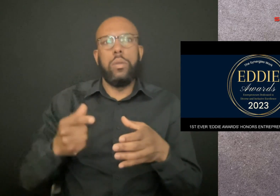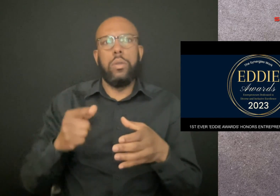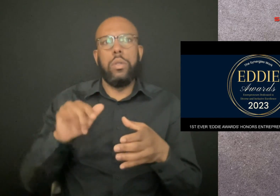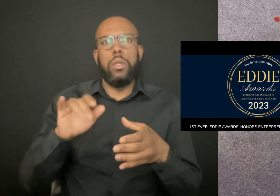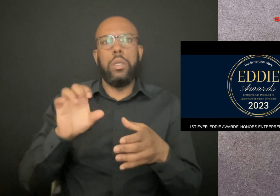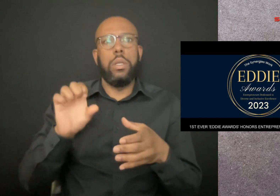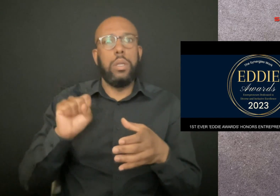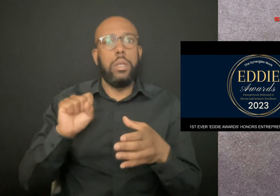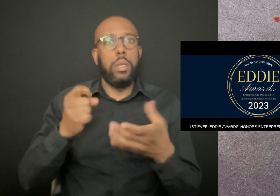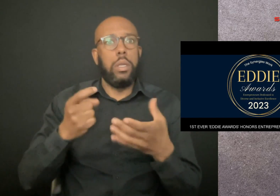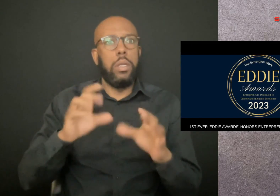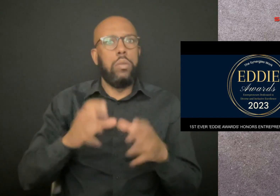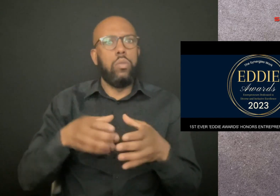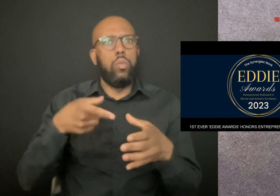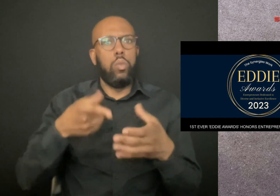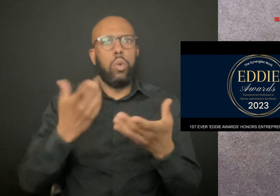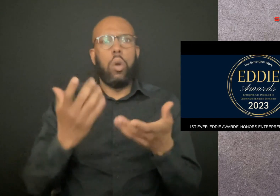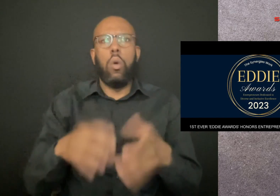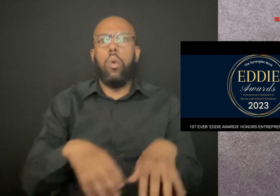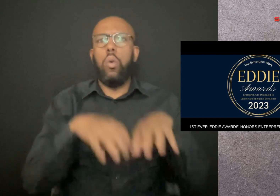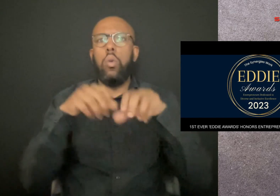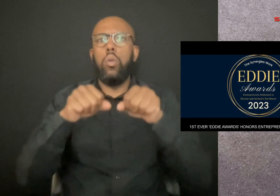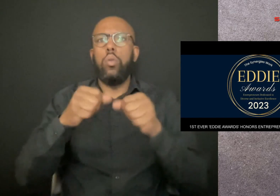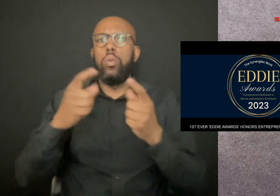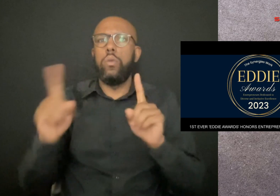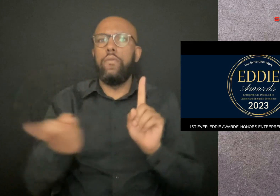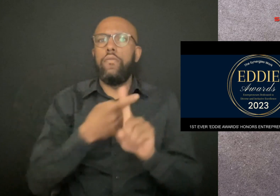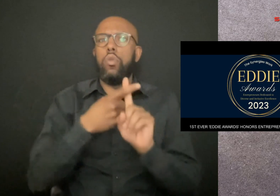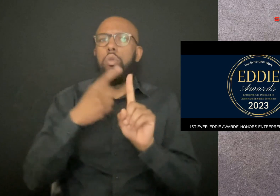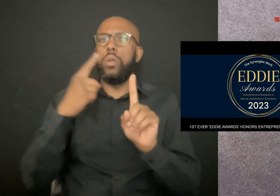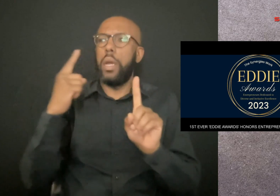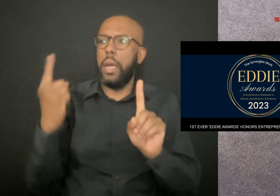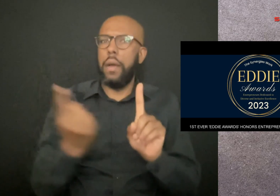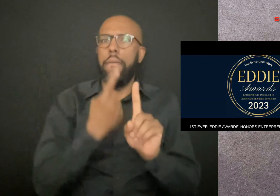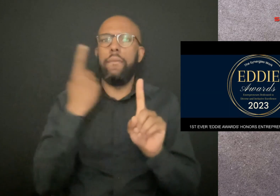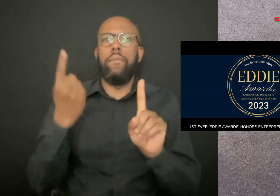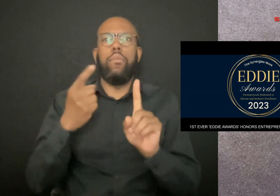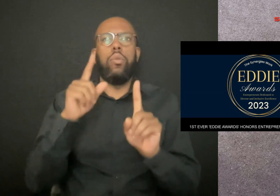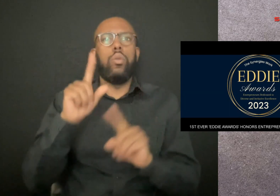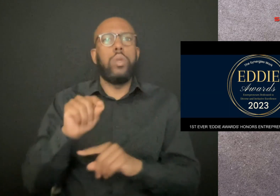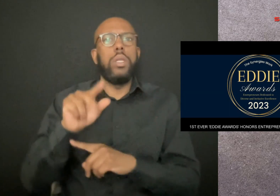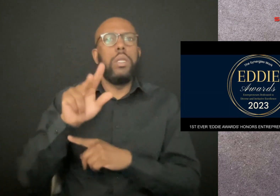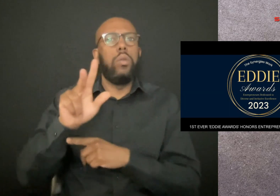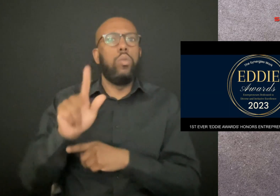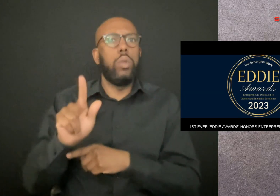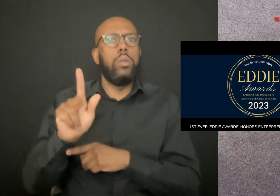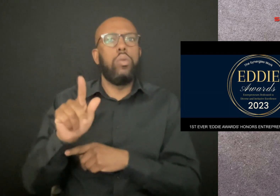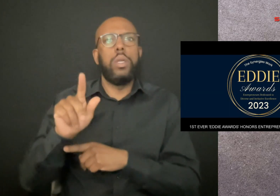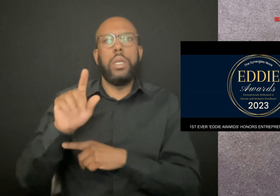Synergies work is hosting the inaugural 2023 Eddie Awards tonight.